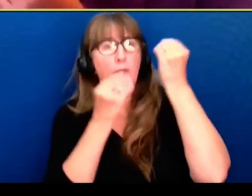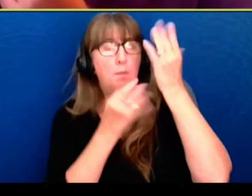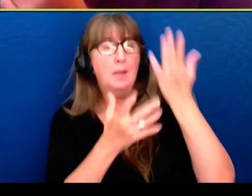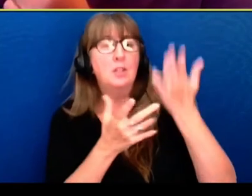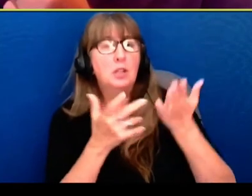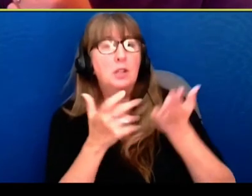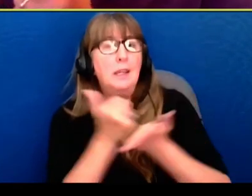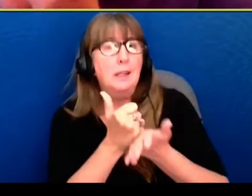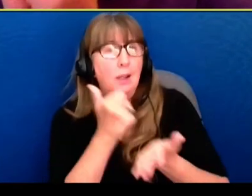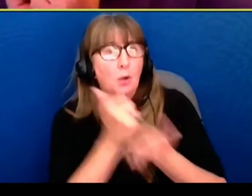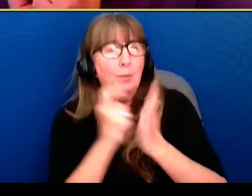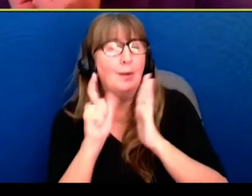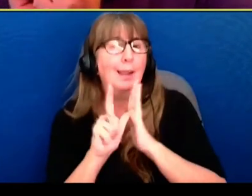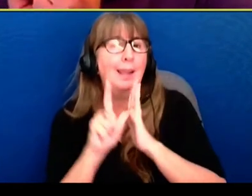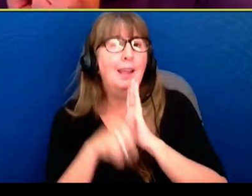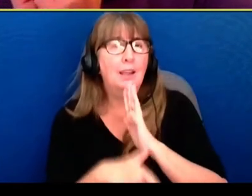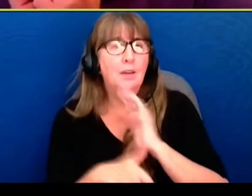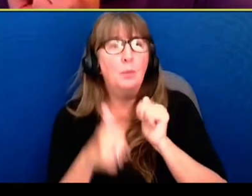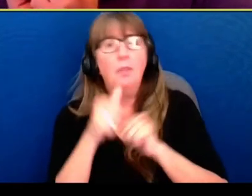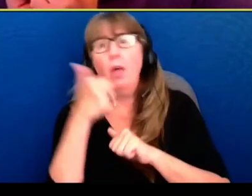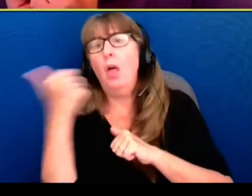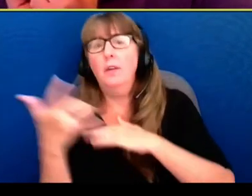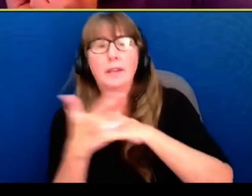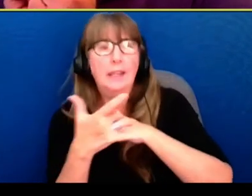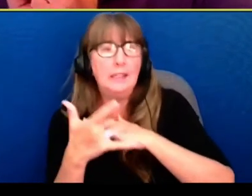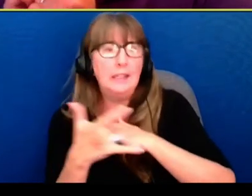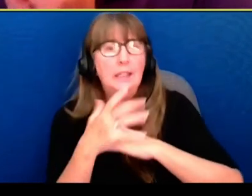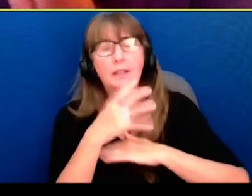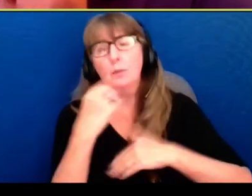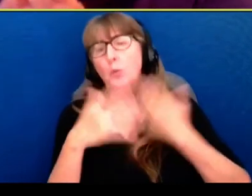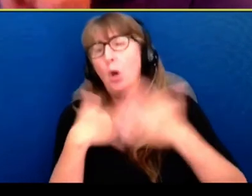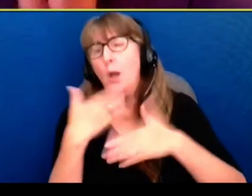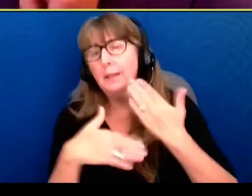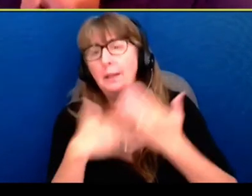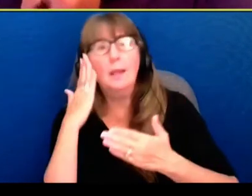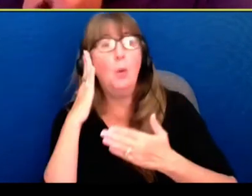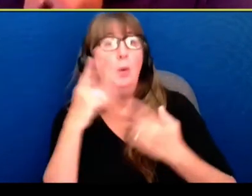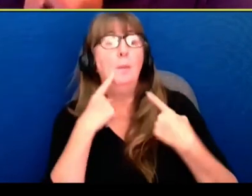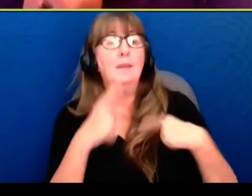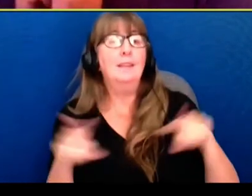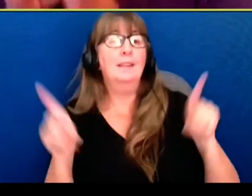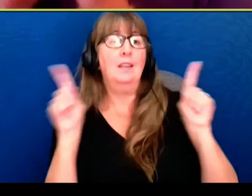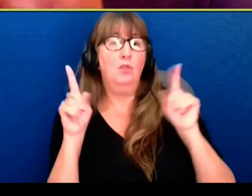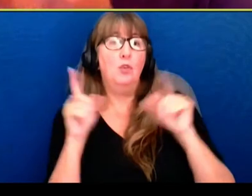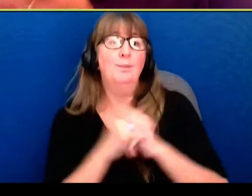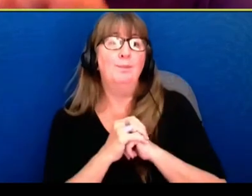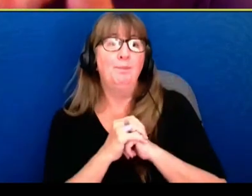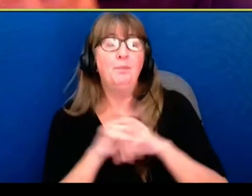on down the line with other techniques and, and processes that will be successful, but let them know.